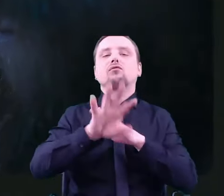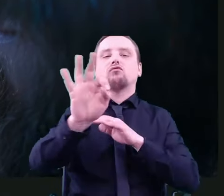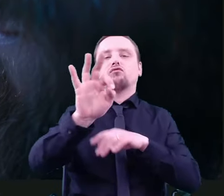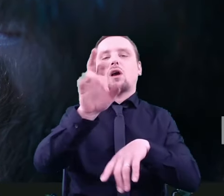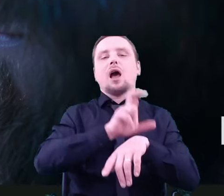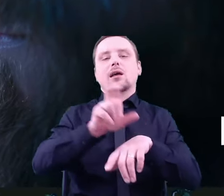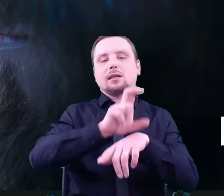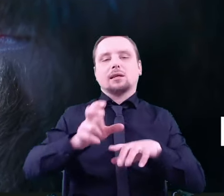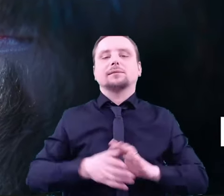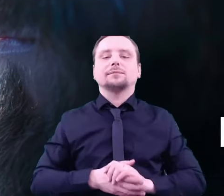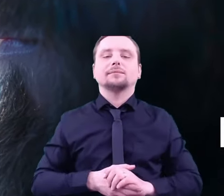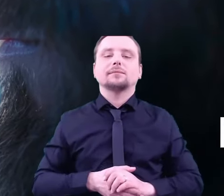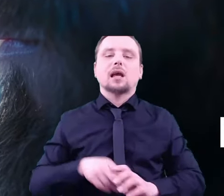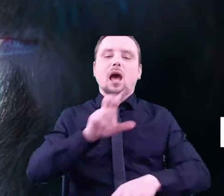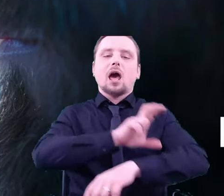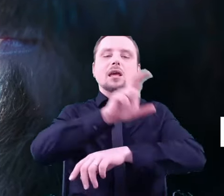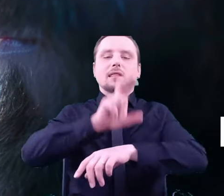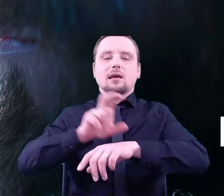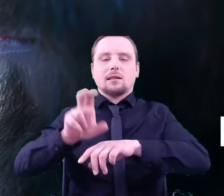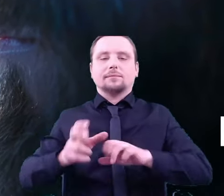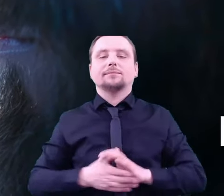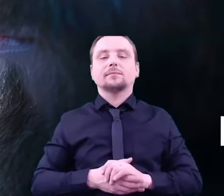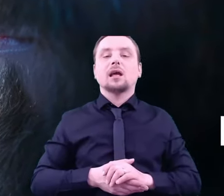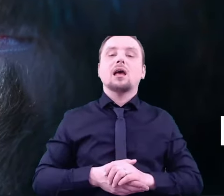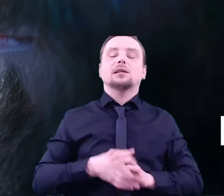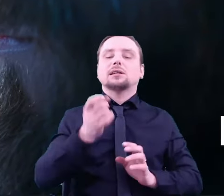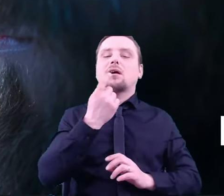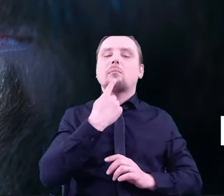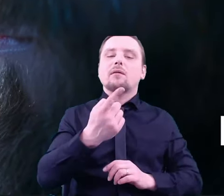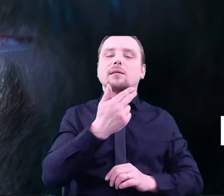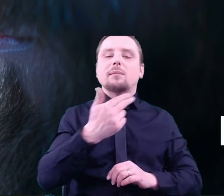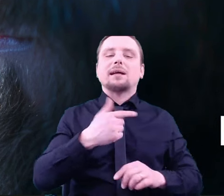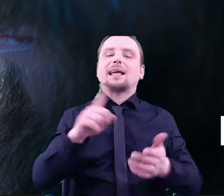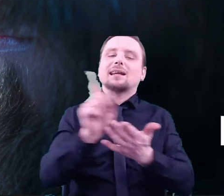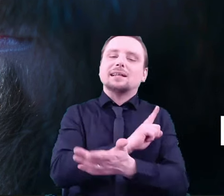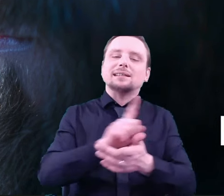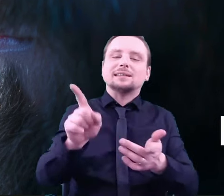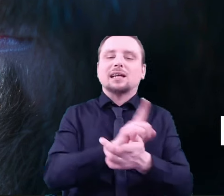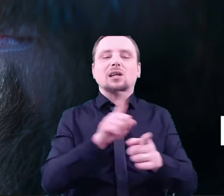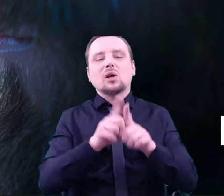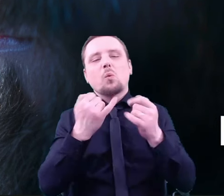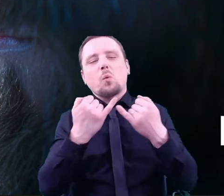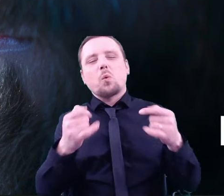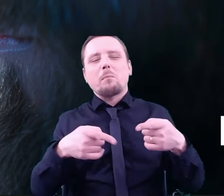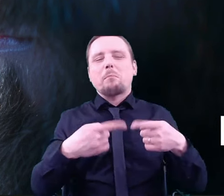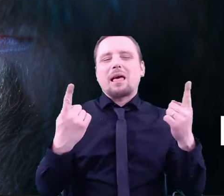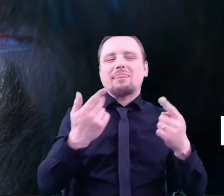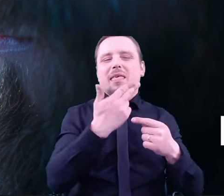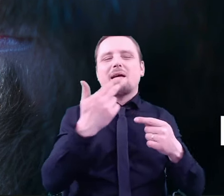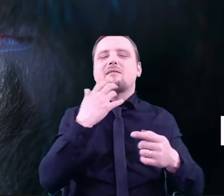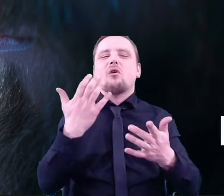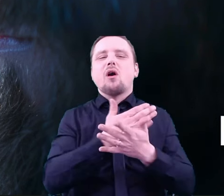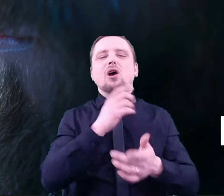However, before we begin, it is worth saying a few words about the dangers and controversies associated with the use of AI.